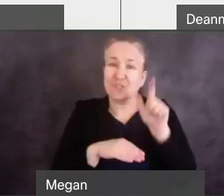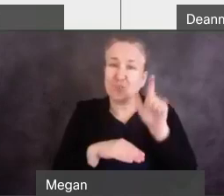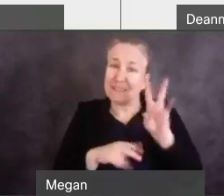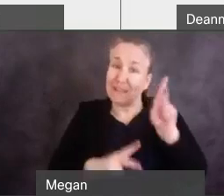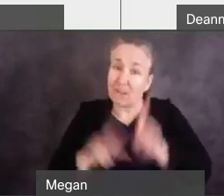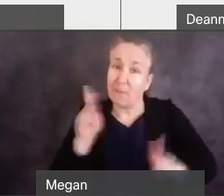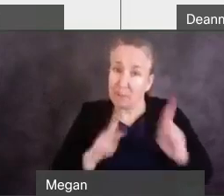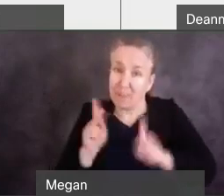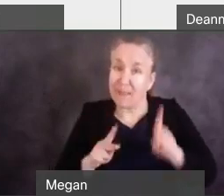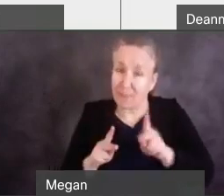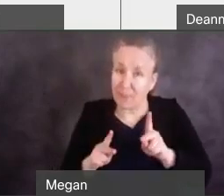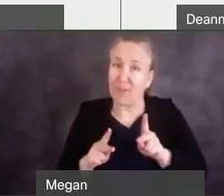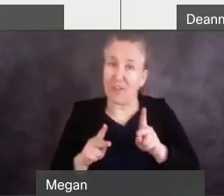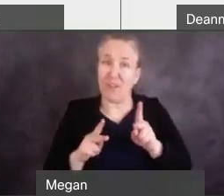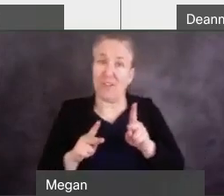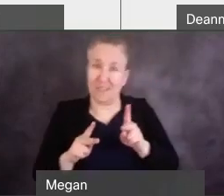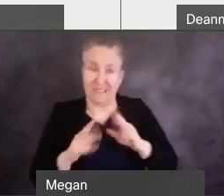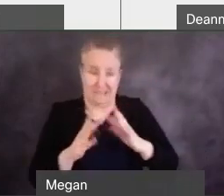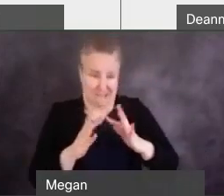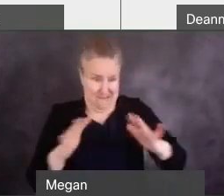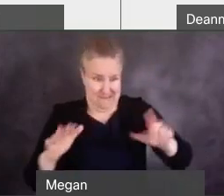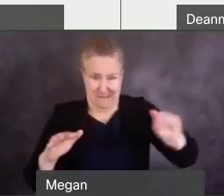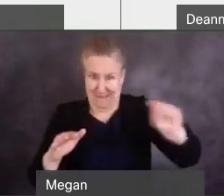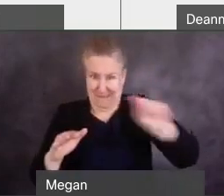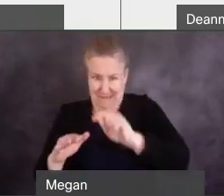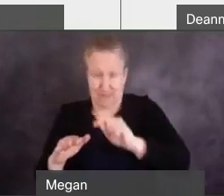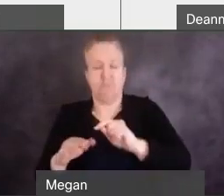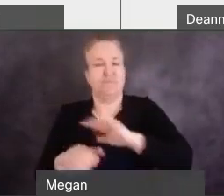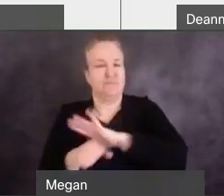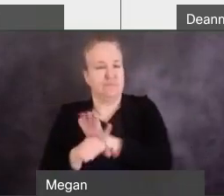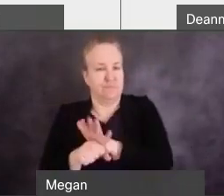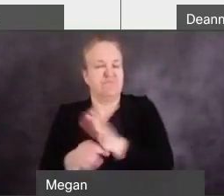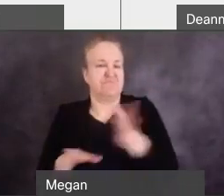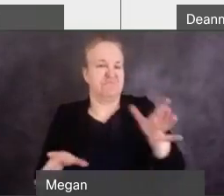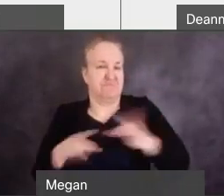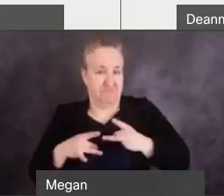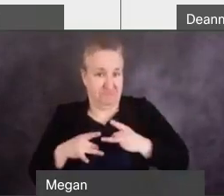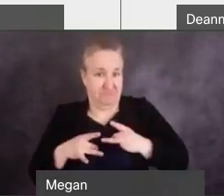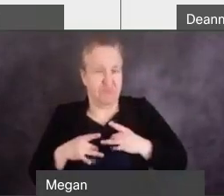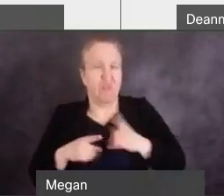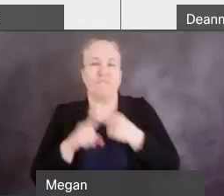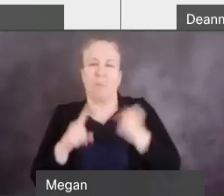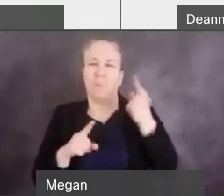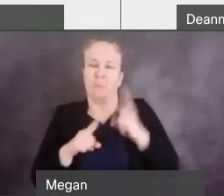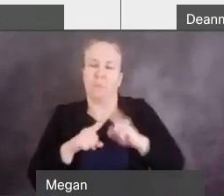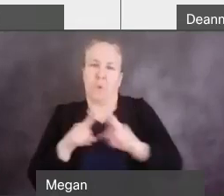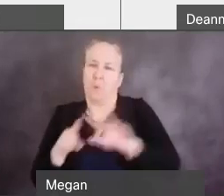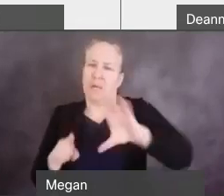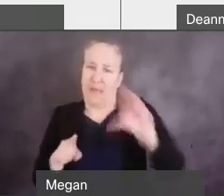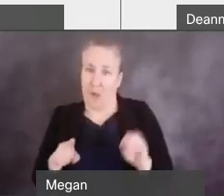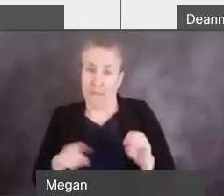across those seven teams and those individuals are from multiple counties, including Montgomery County.